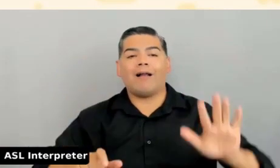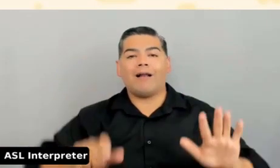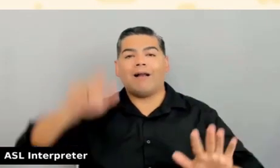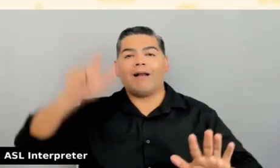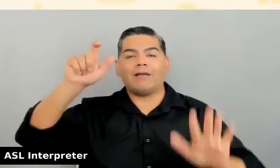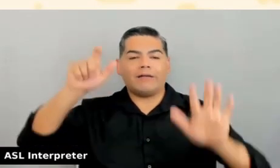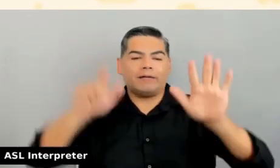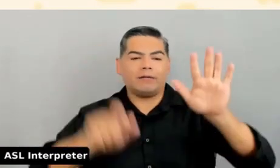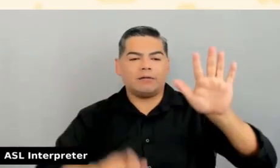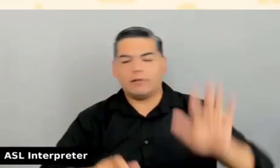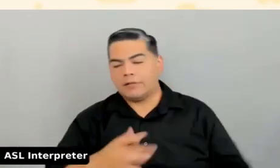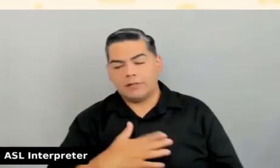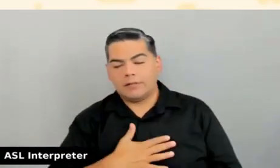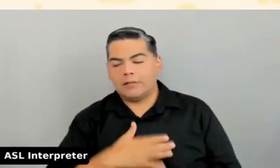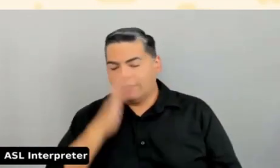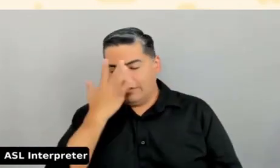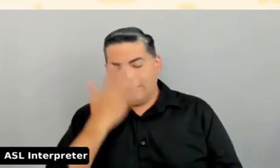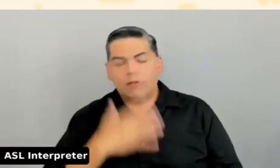Drives me nuts and many other people.